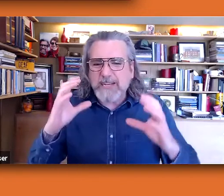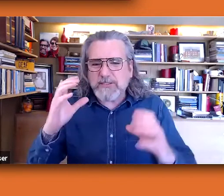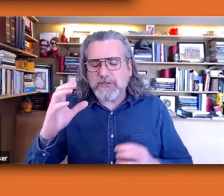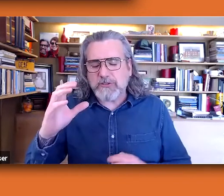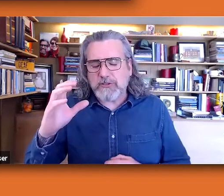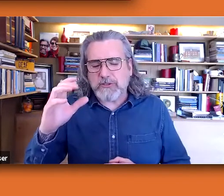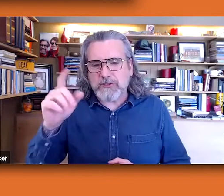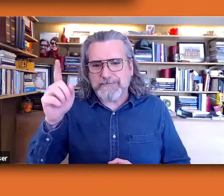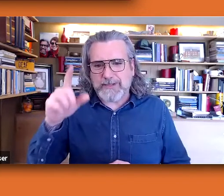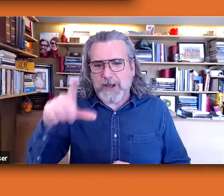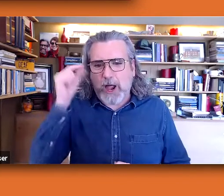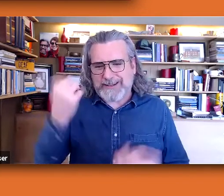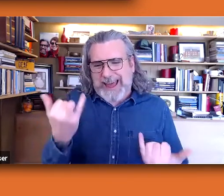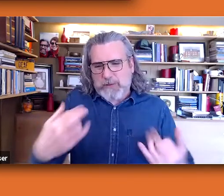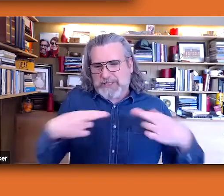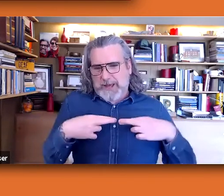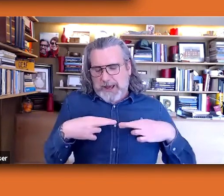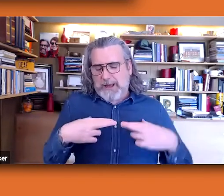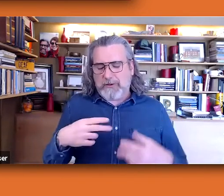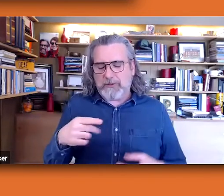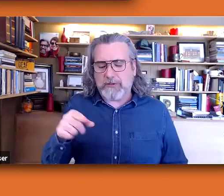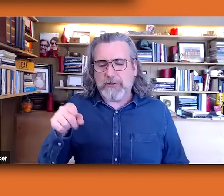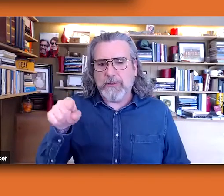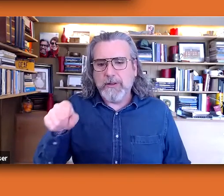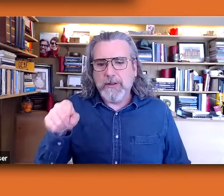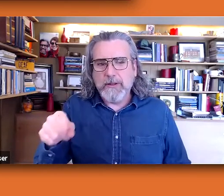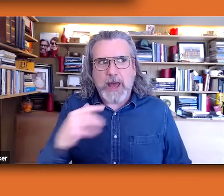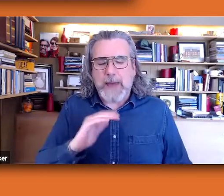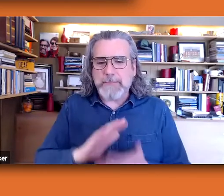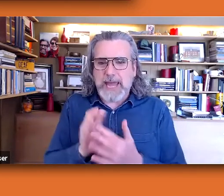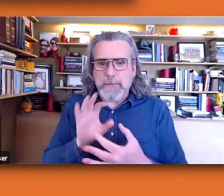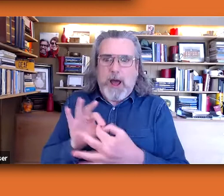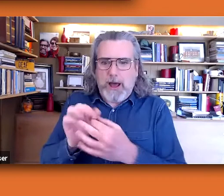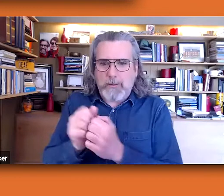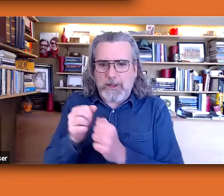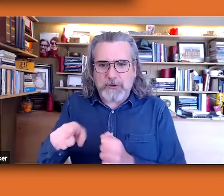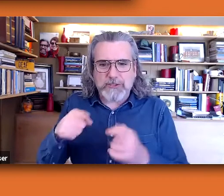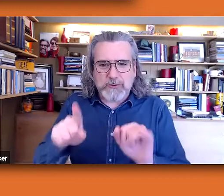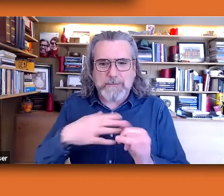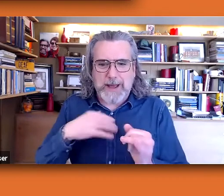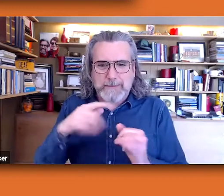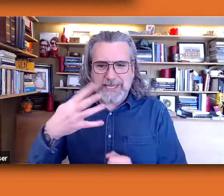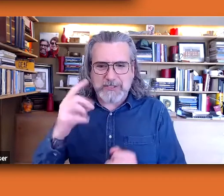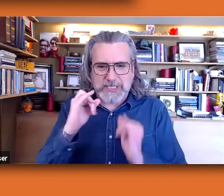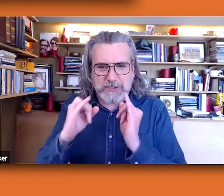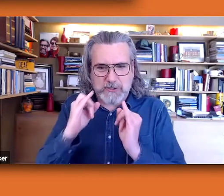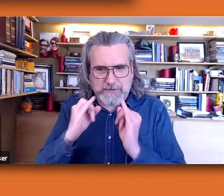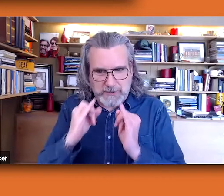She's a-she was a professor at Gallaudet University. She's retired now, and I really connected with her